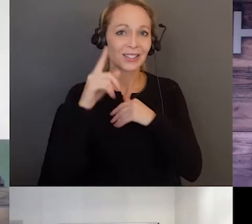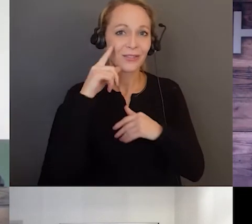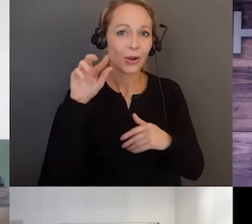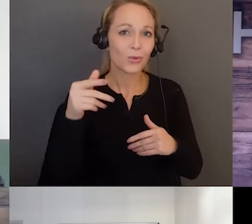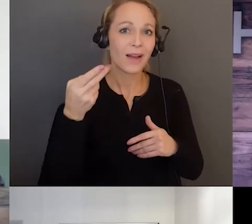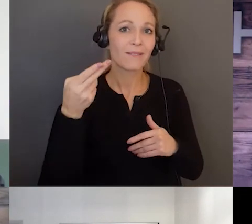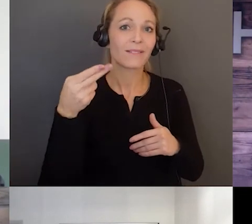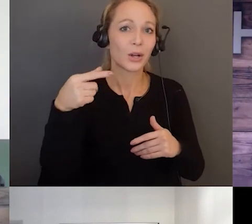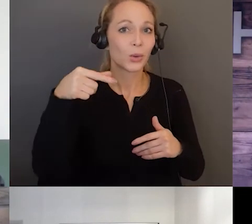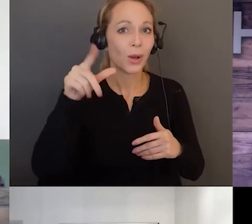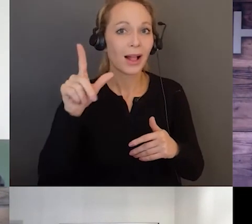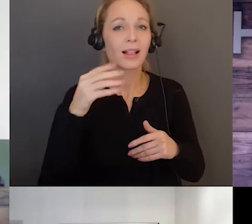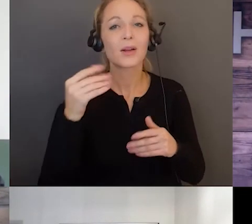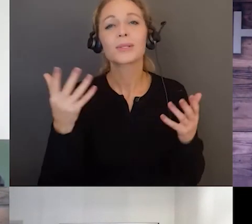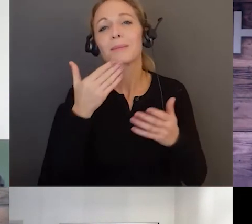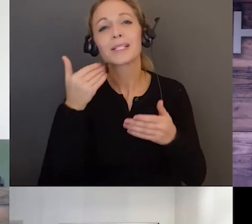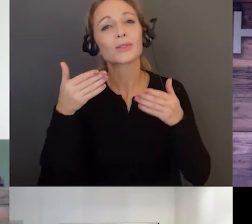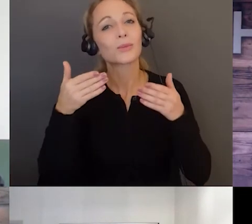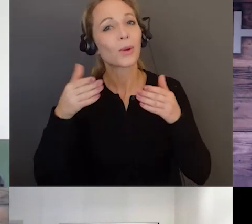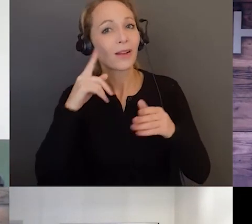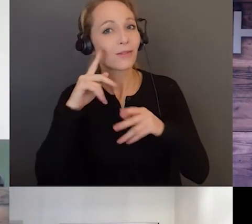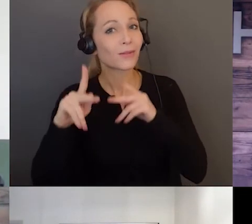AND WHAT'S THE BEST WAY FOR FOLKS TO GET STARTED?